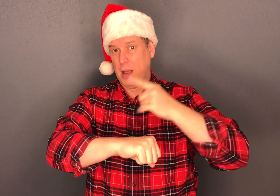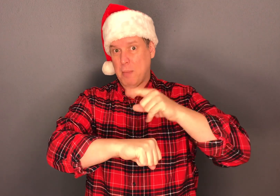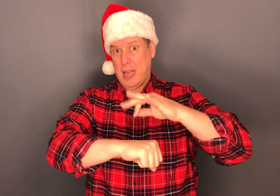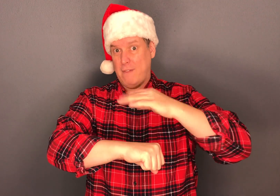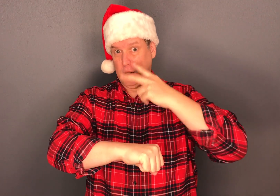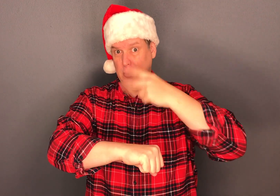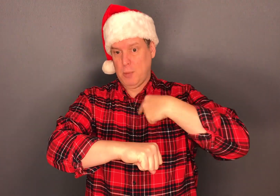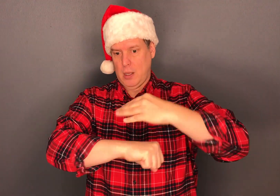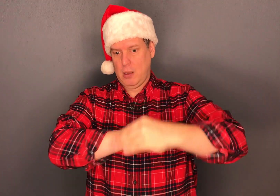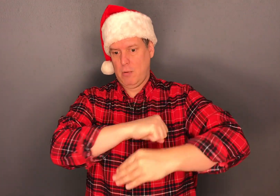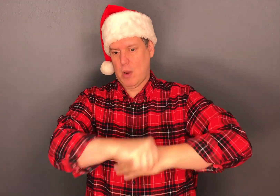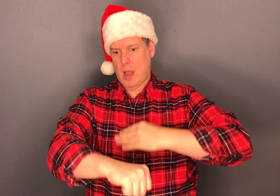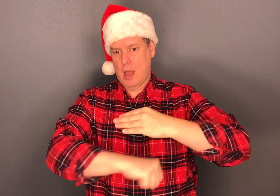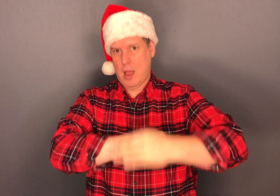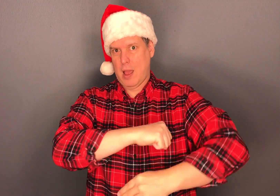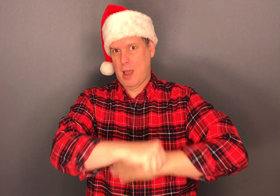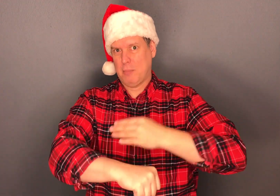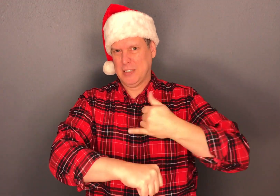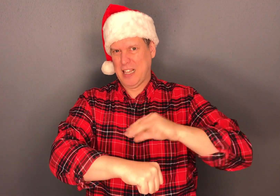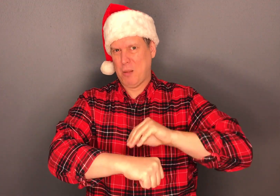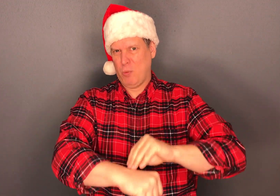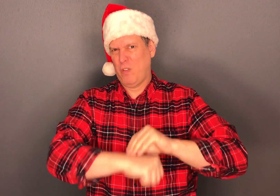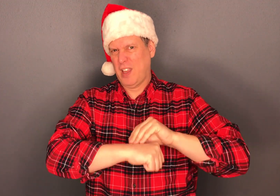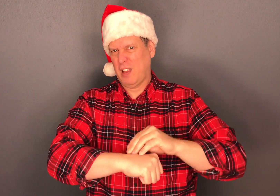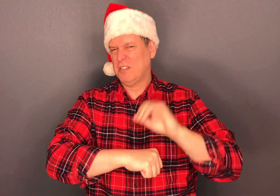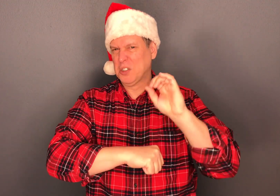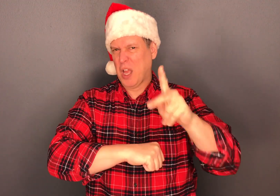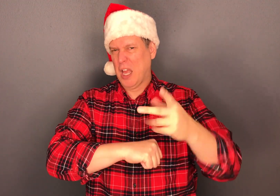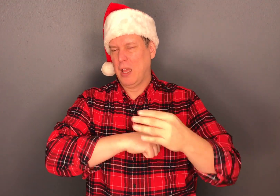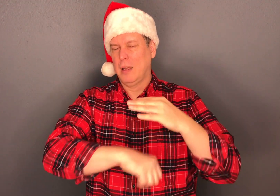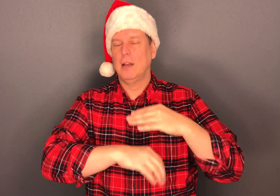hand it's like you have a broken arm or something and even then the other hand